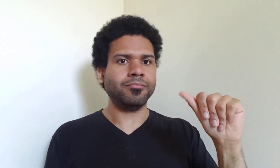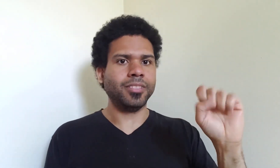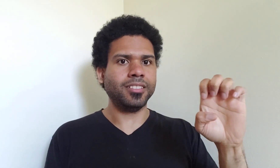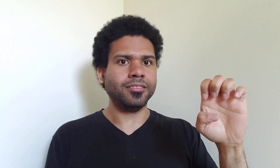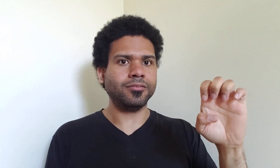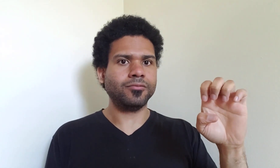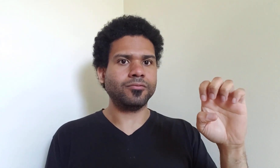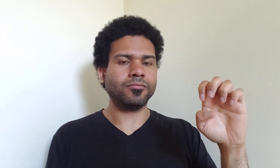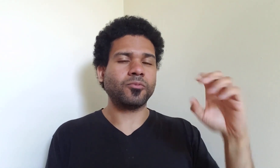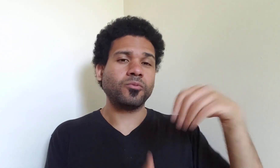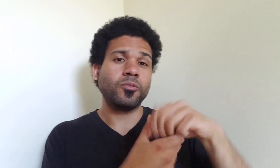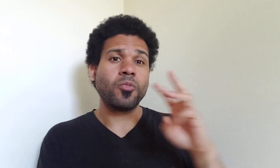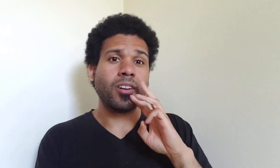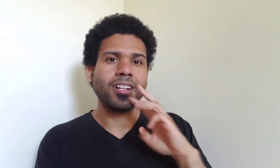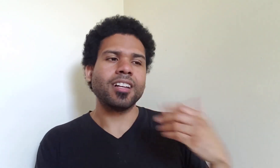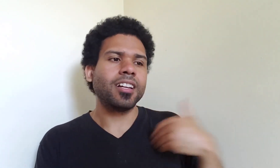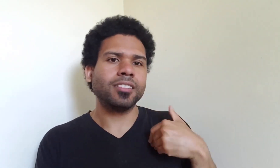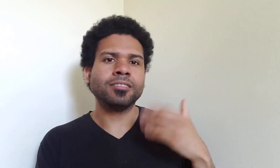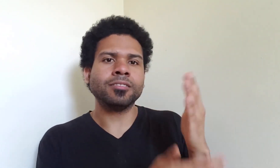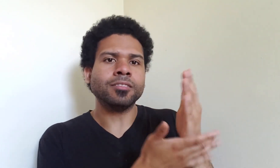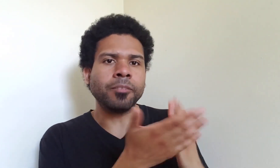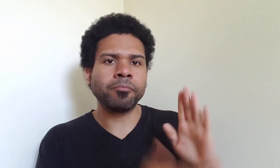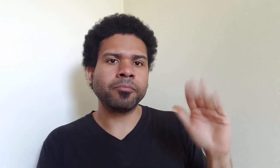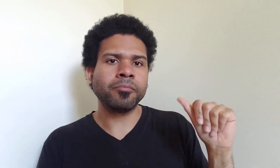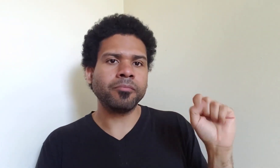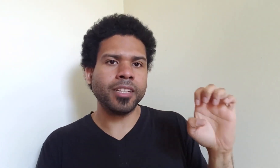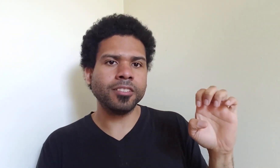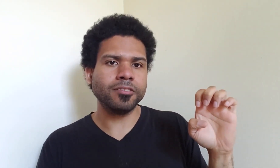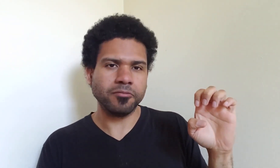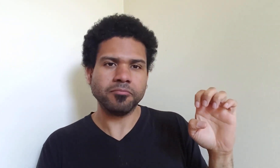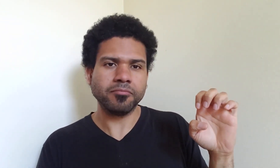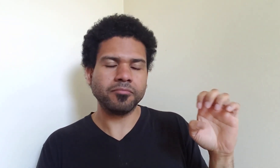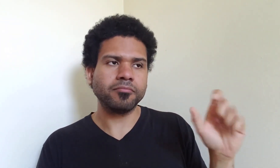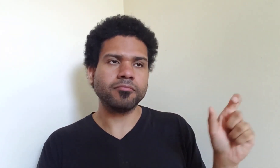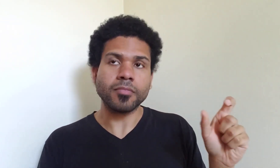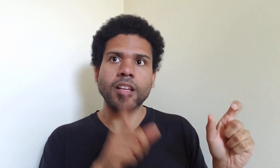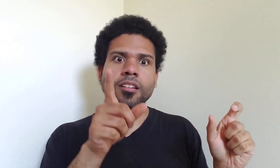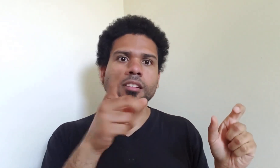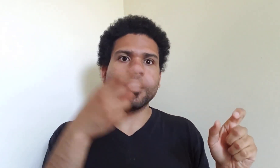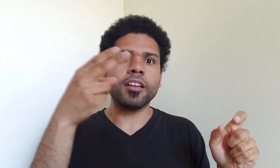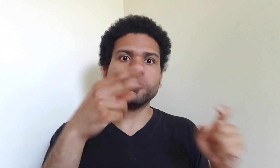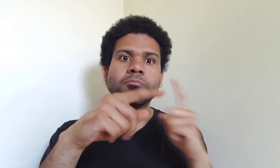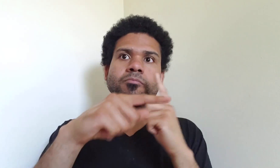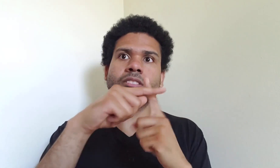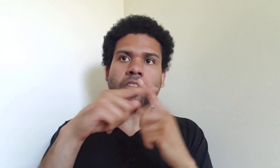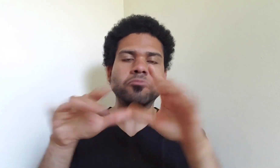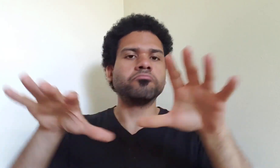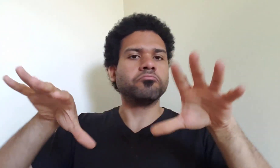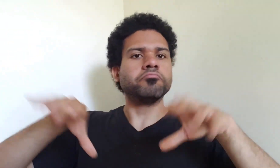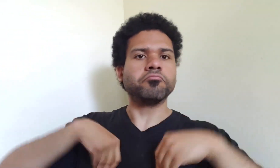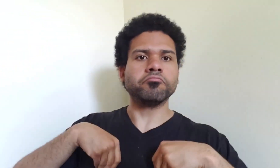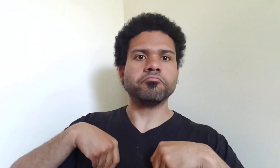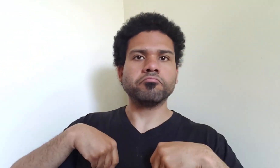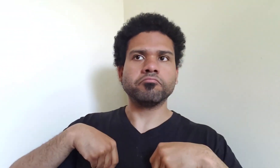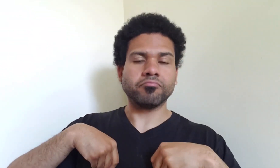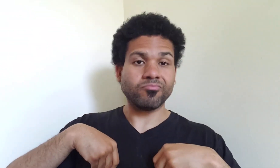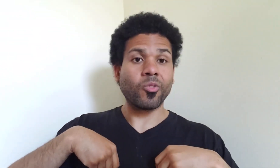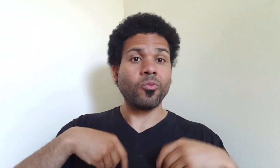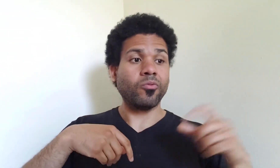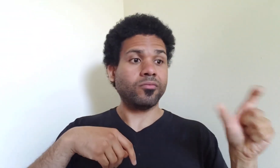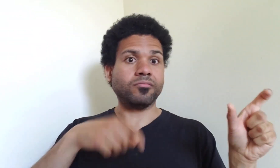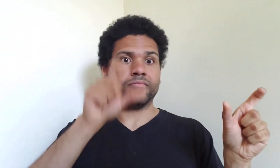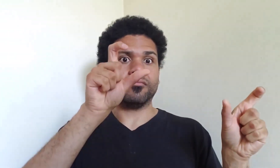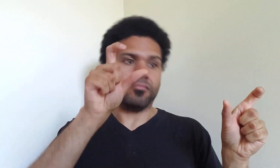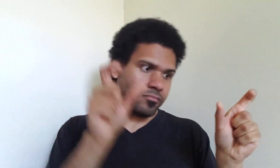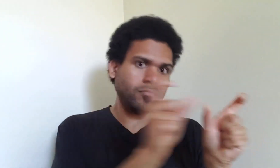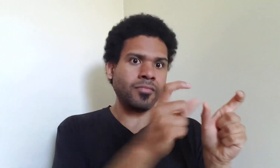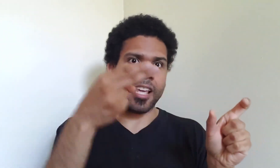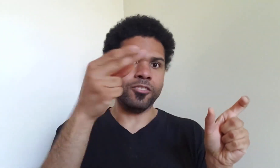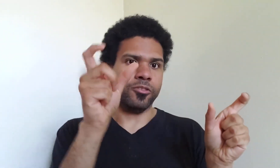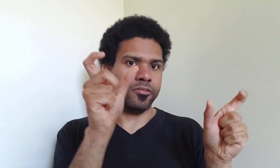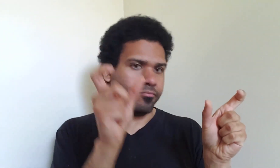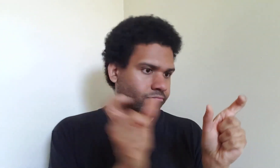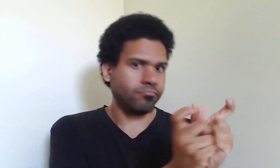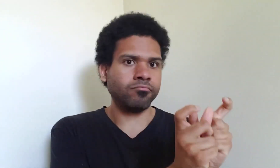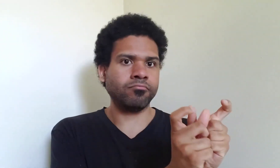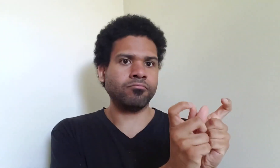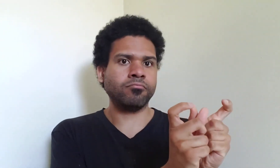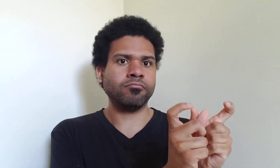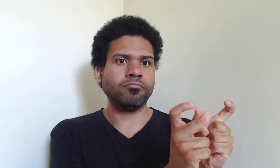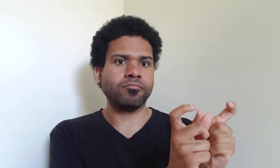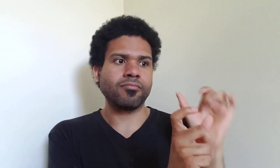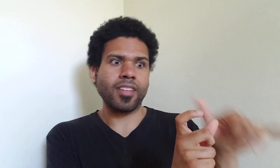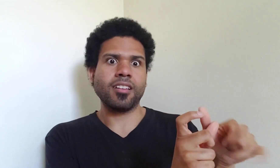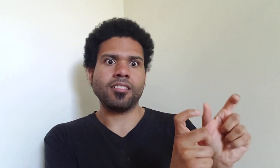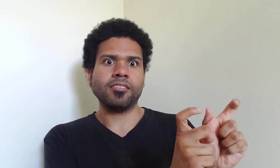There are some bases in the water. Once the H+ ion binds to the basic compound in the water, the environment becomes neutral.